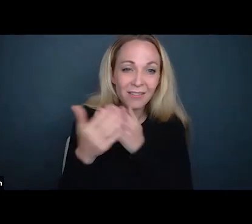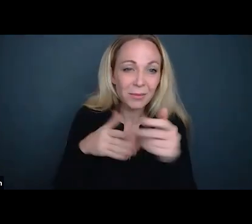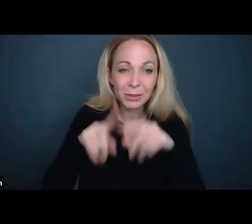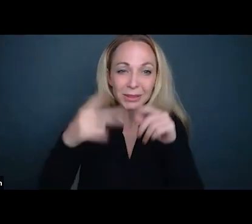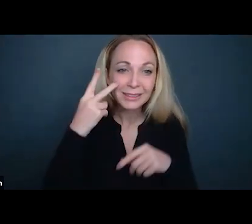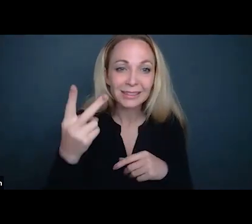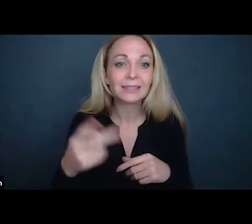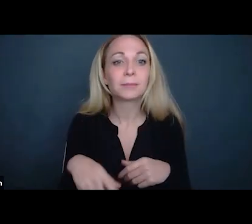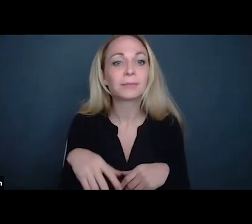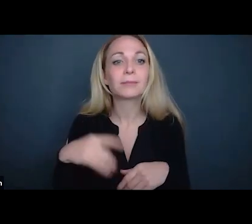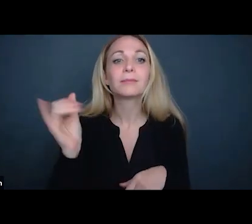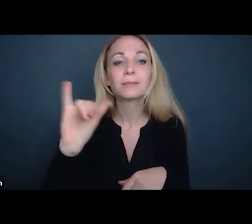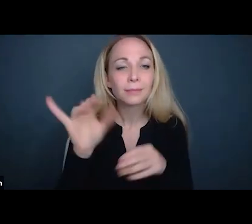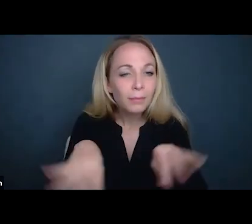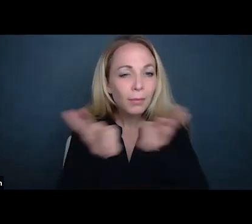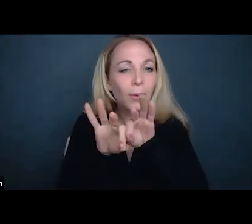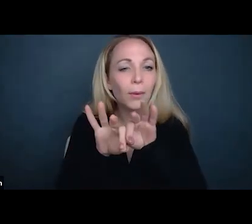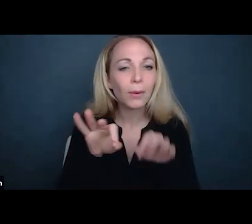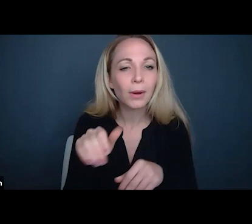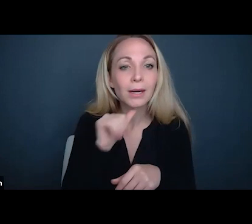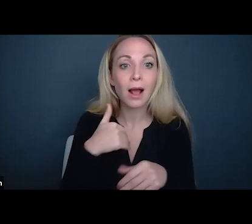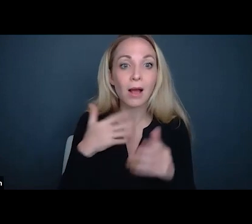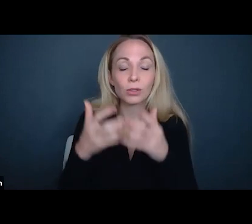It’s also important, though, not to have too much glare, which can cause discomfort